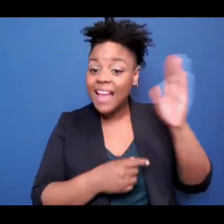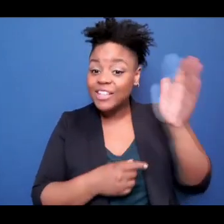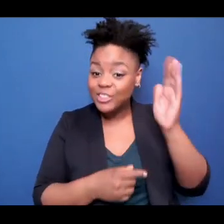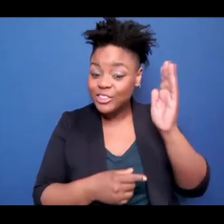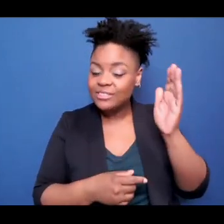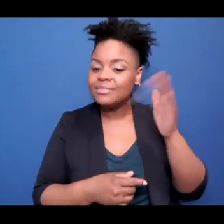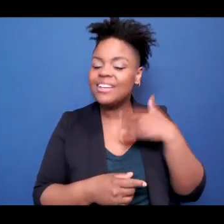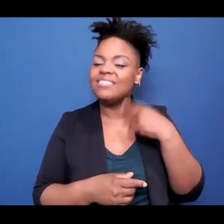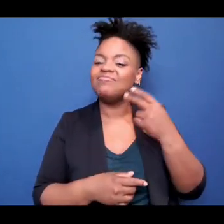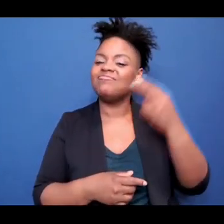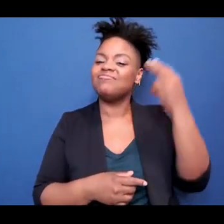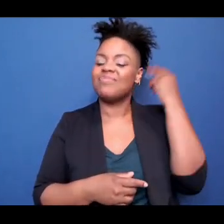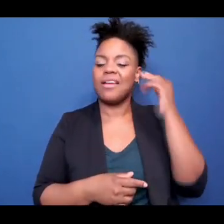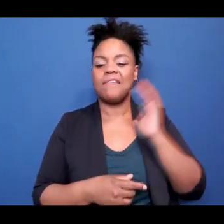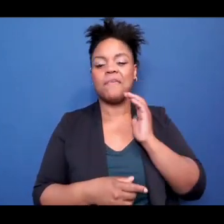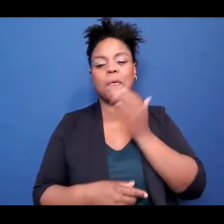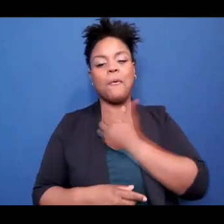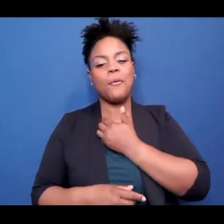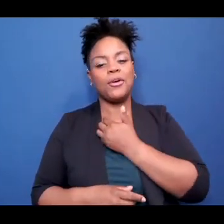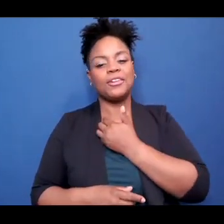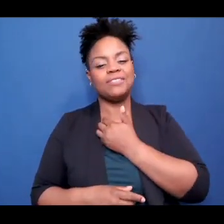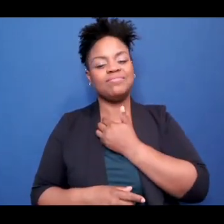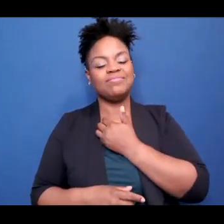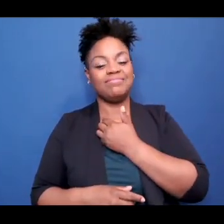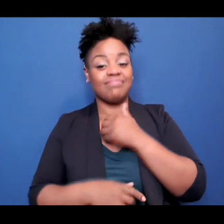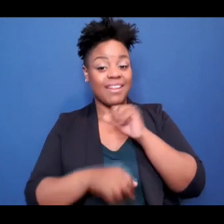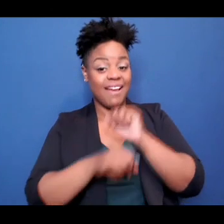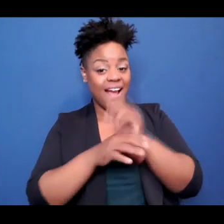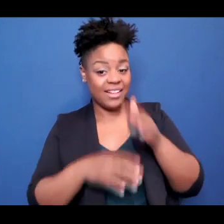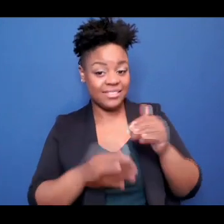OF OUR COLLEAGUE JAMES H CASSADY